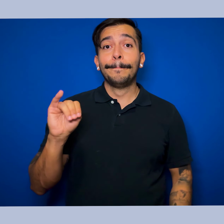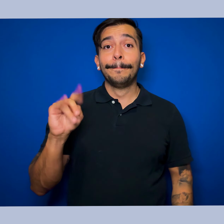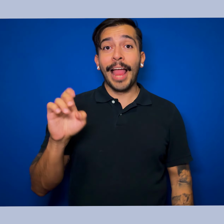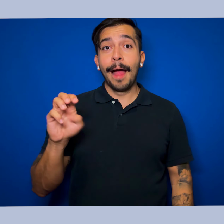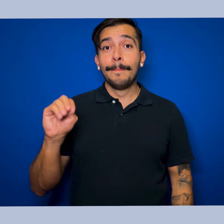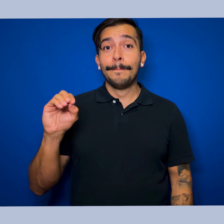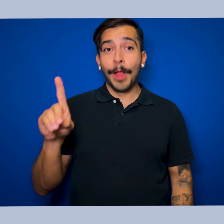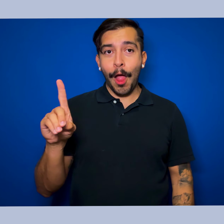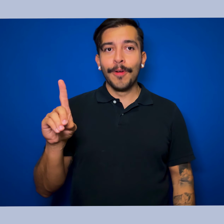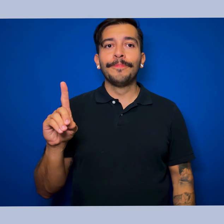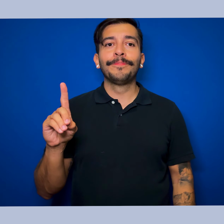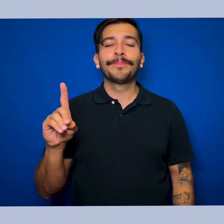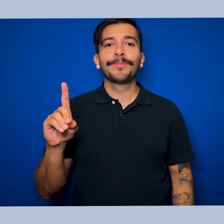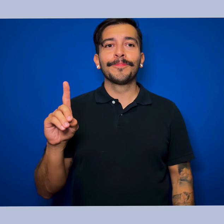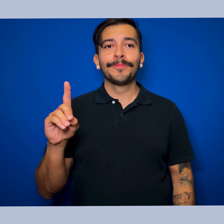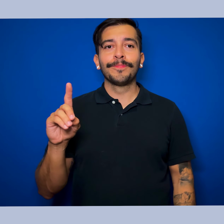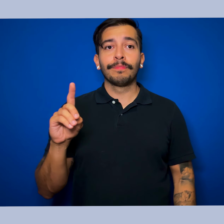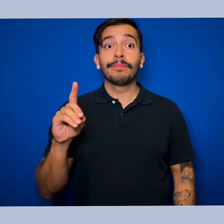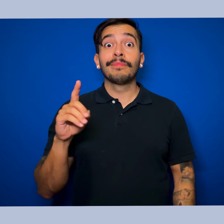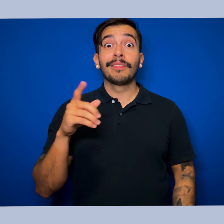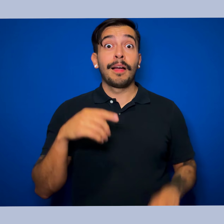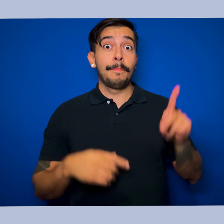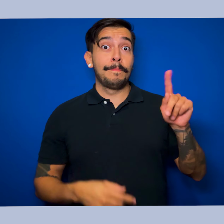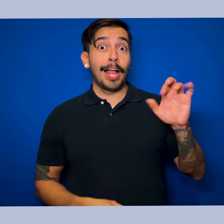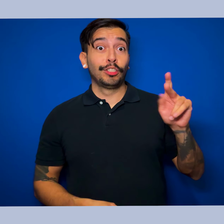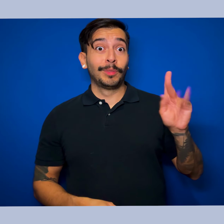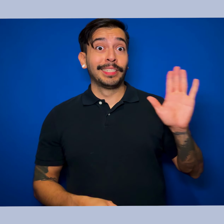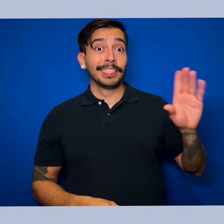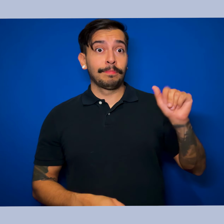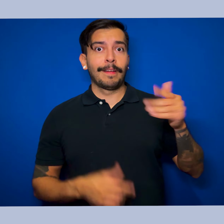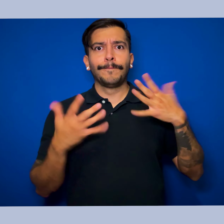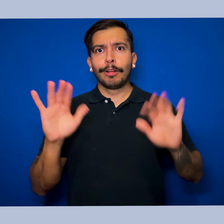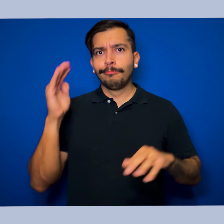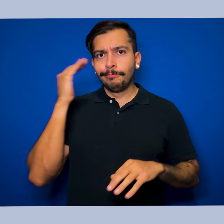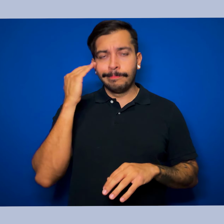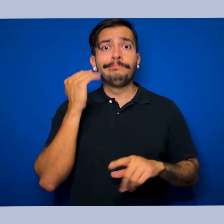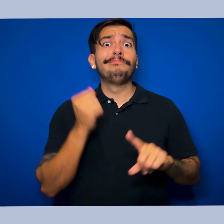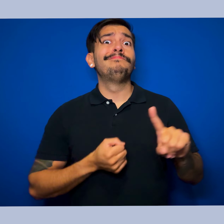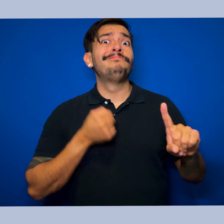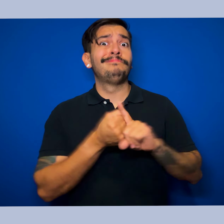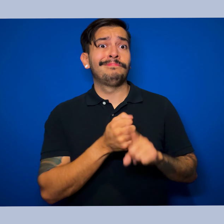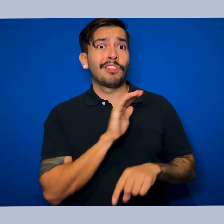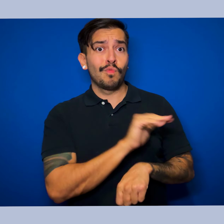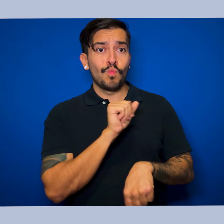Mike, MOD. Since Patrick's disability is known and it's impacting his work,